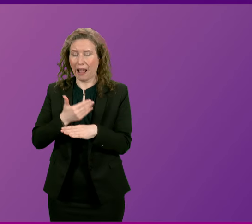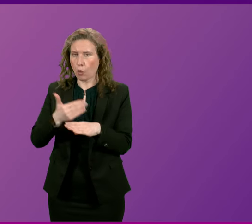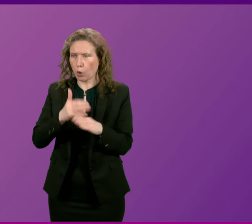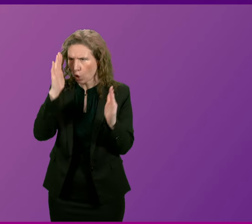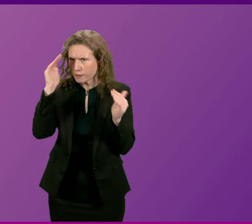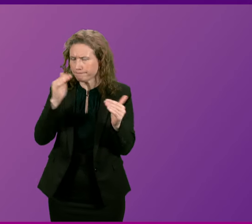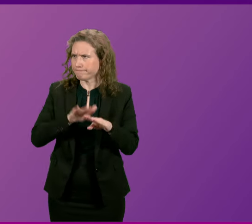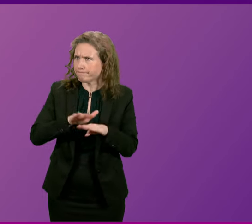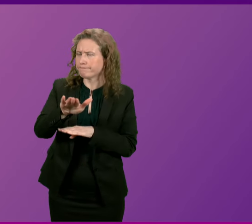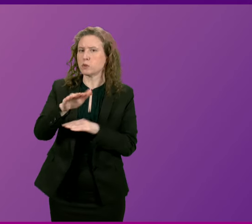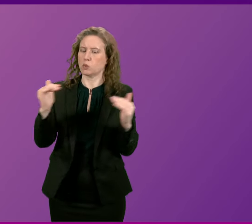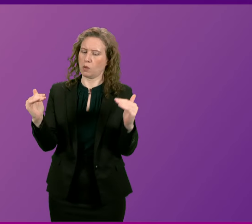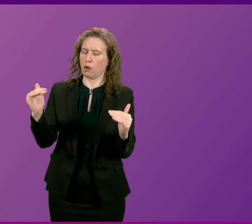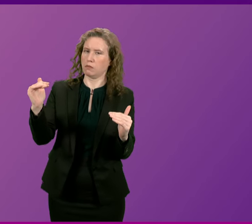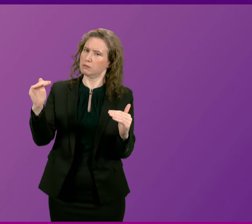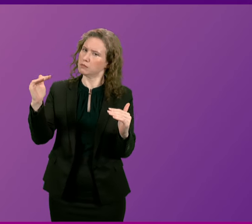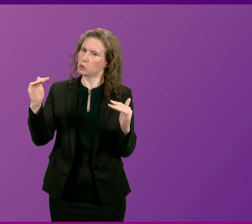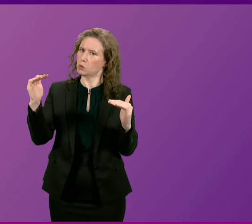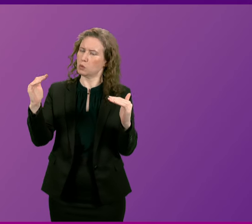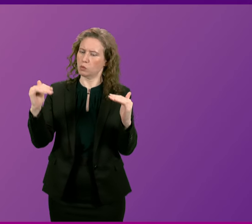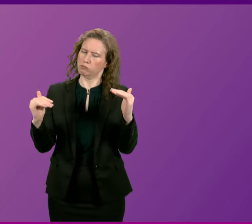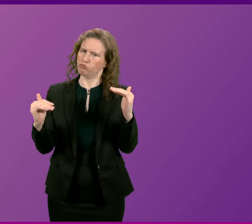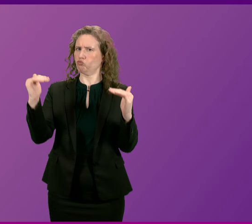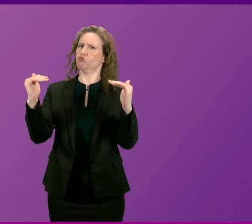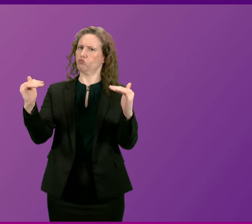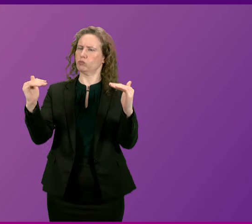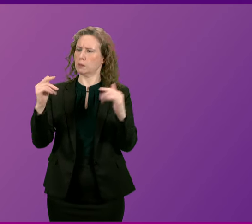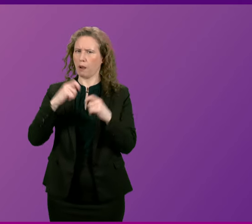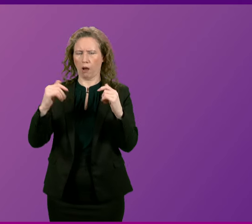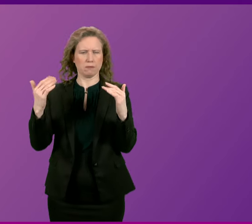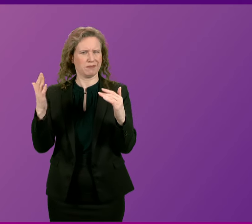sure that we close that gap, and to working with women and organisations such as Women’s